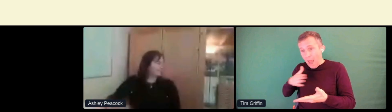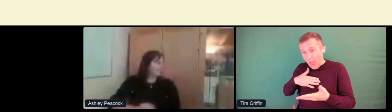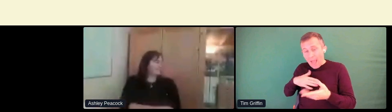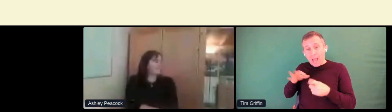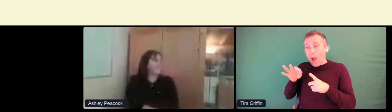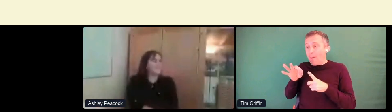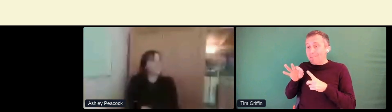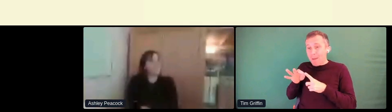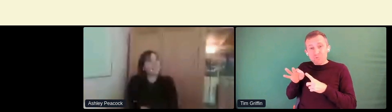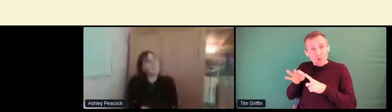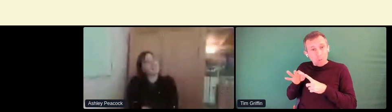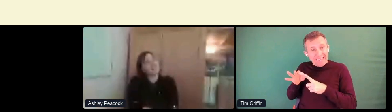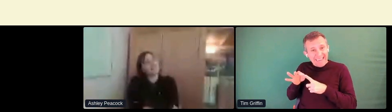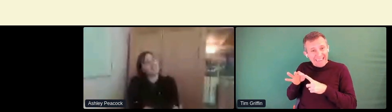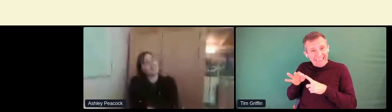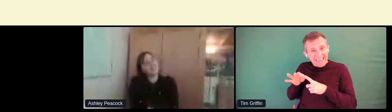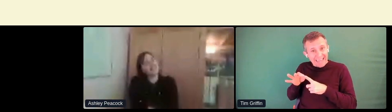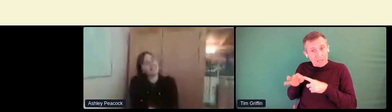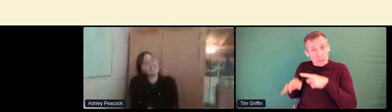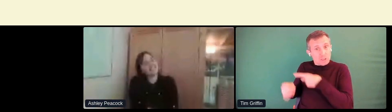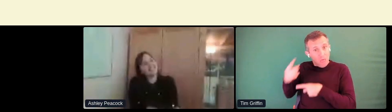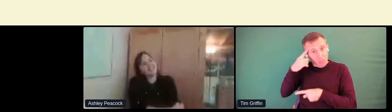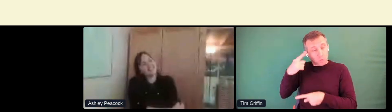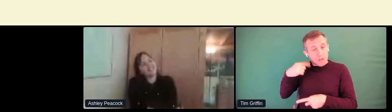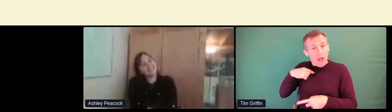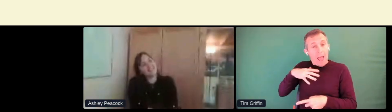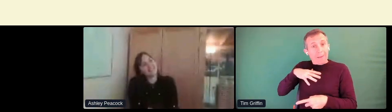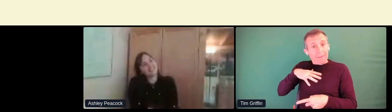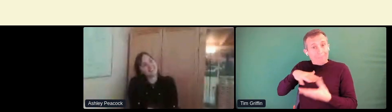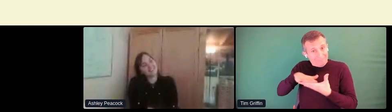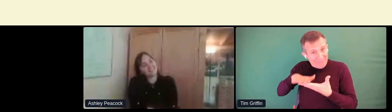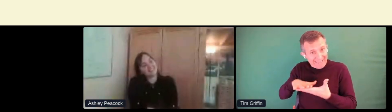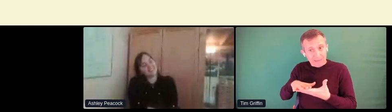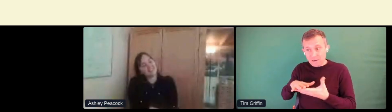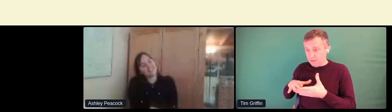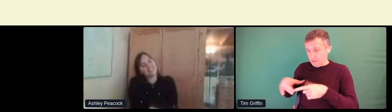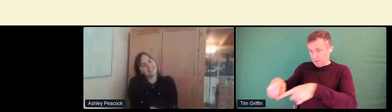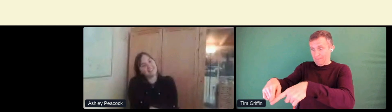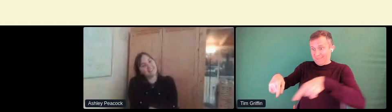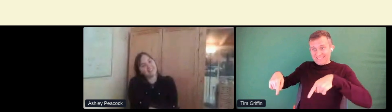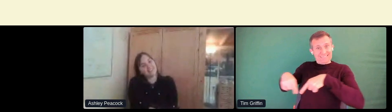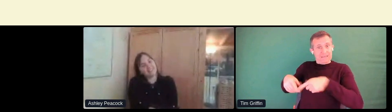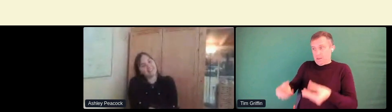pepperoni so I said the pepperoni" and bear in mind, I've been friends with these people for a